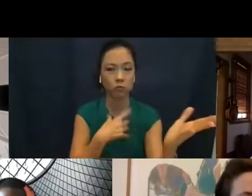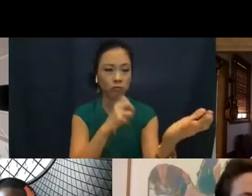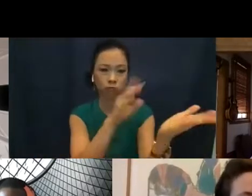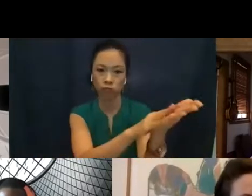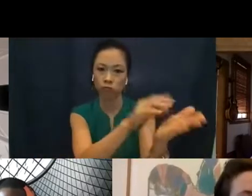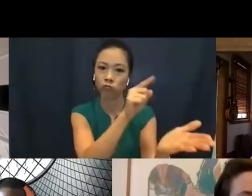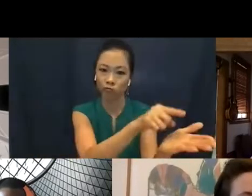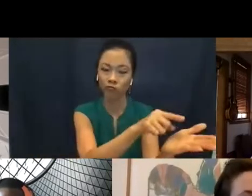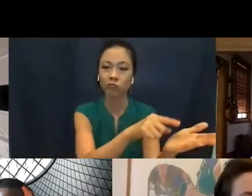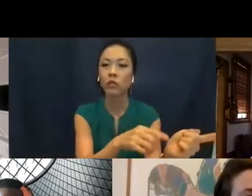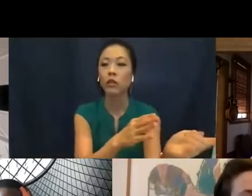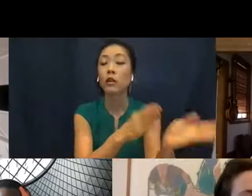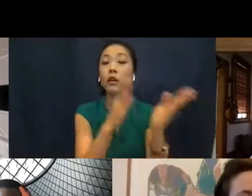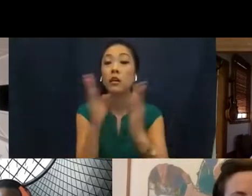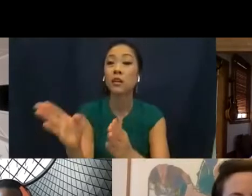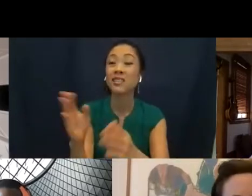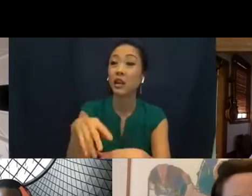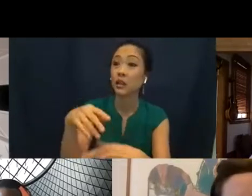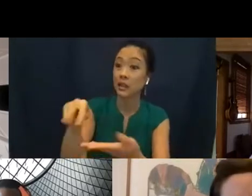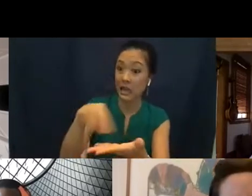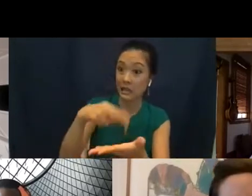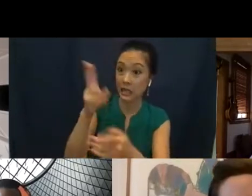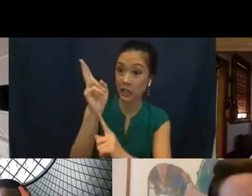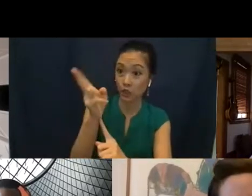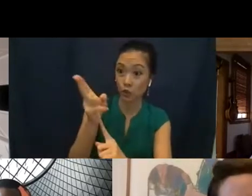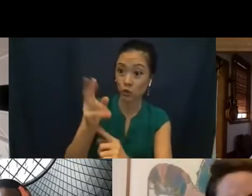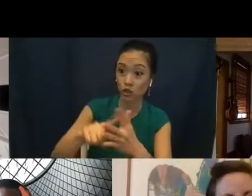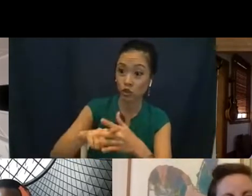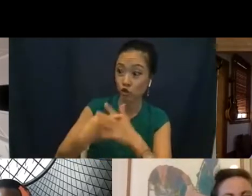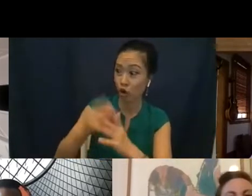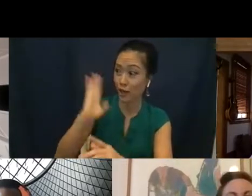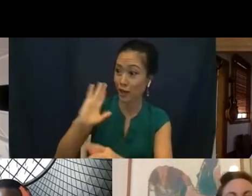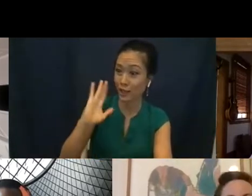starting in the 90's, but if you like the 90's, wait until you hear about the